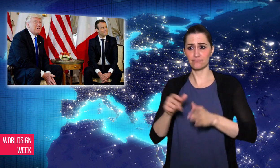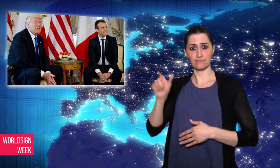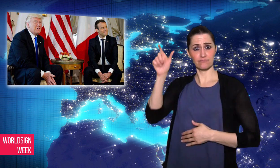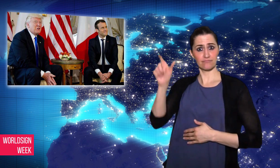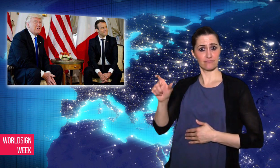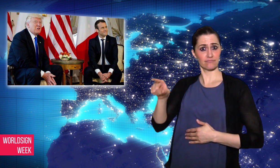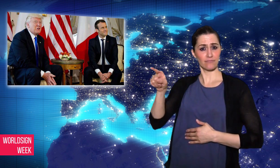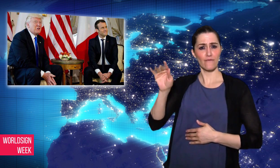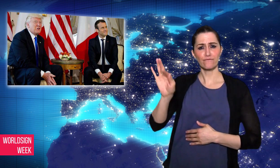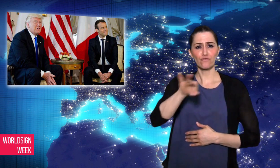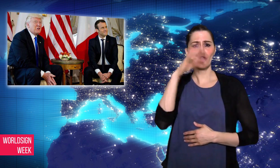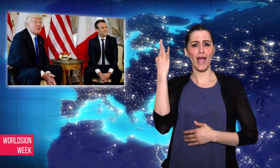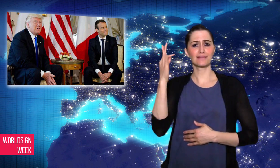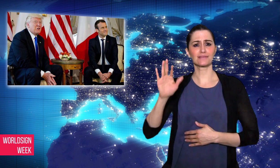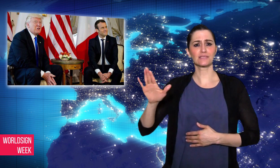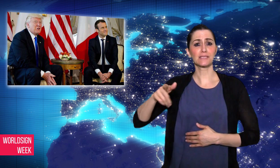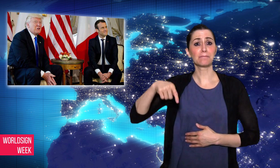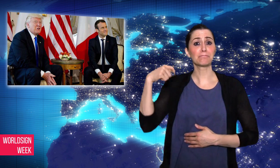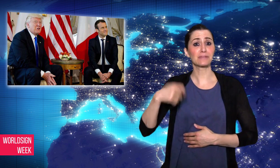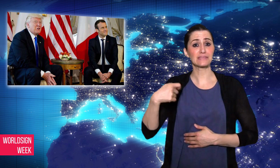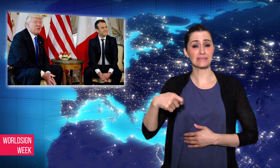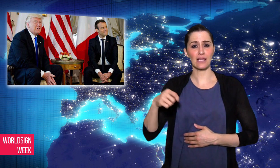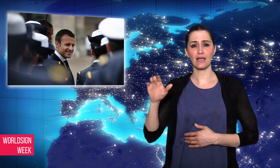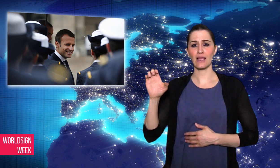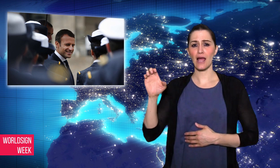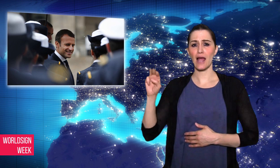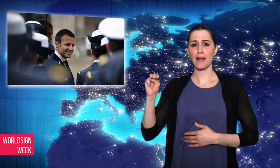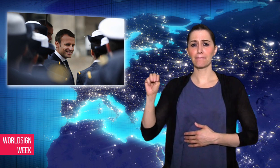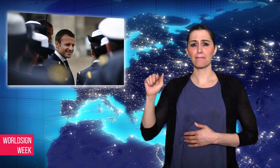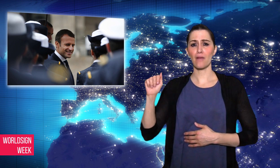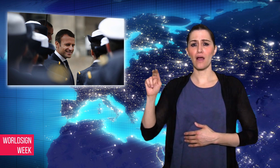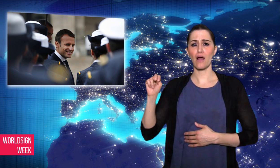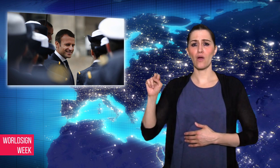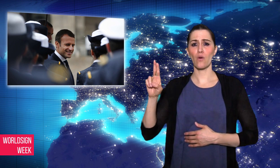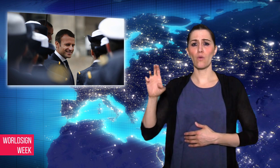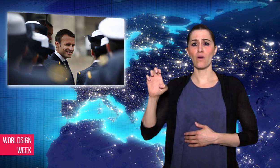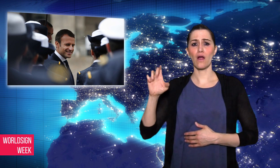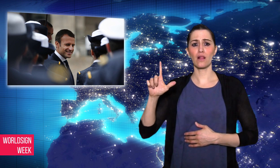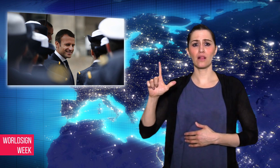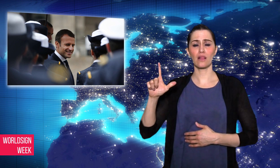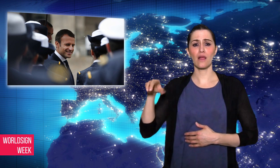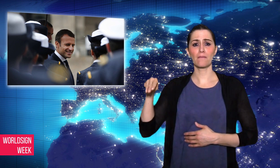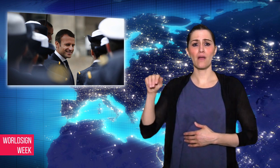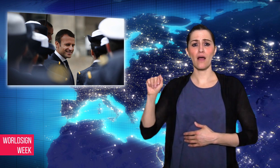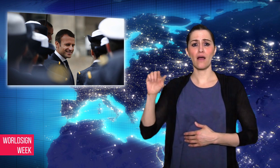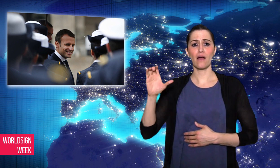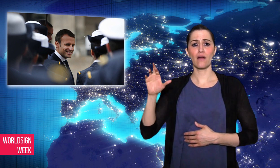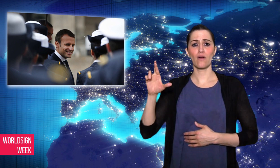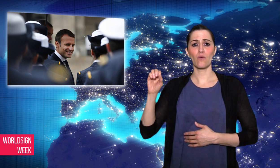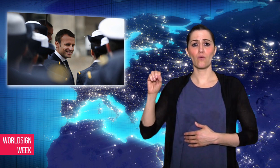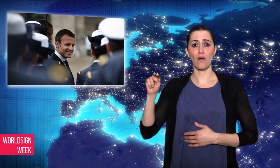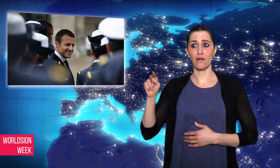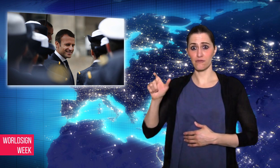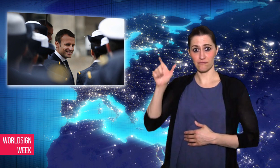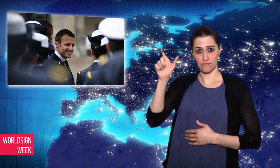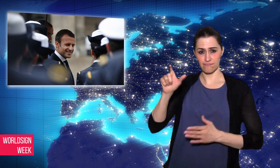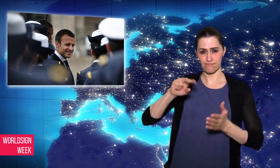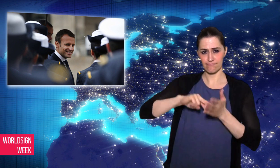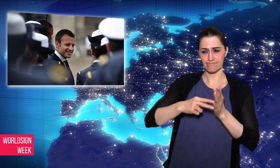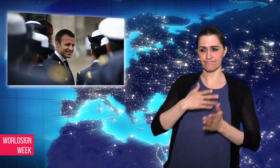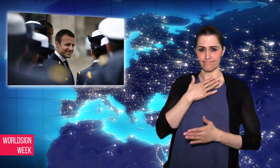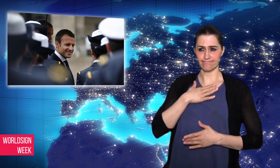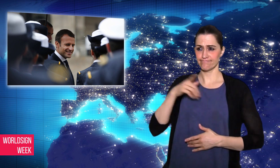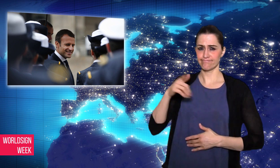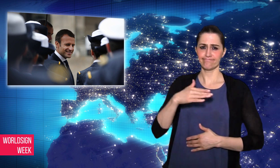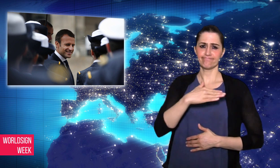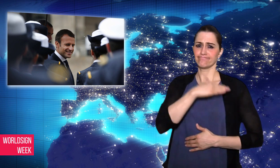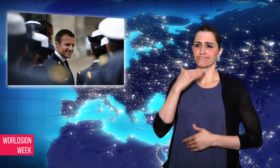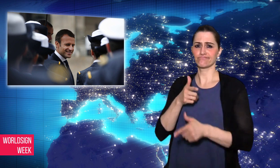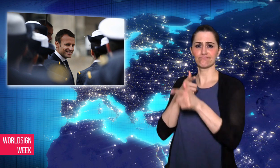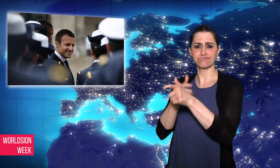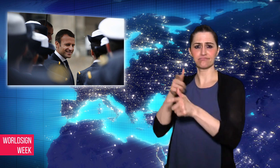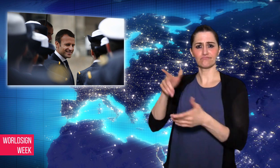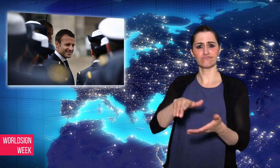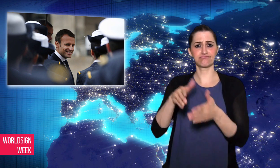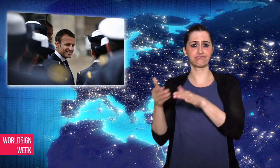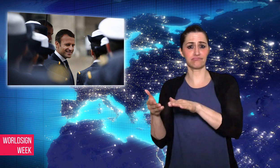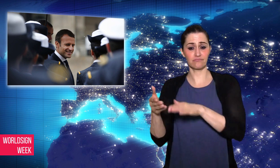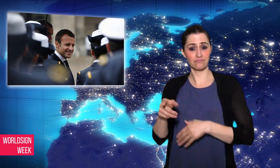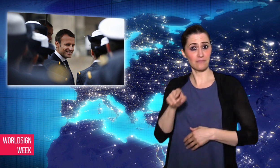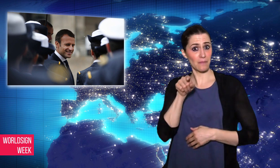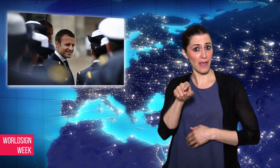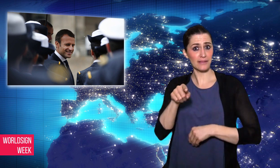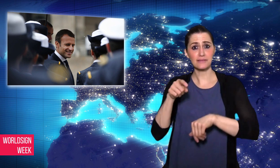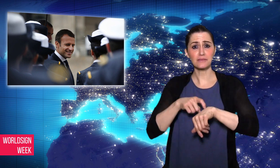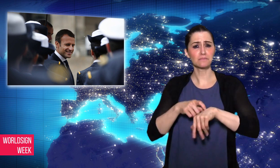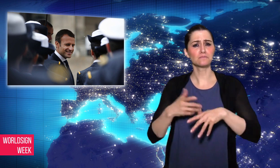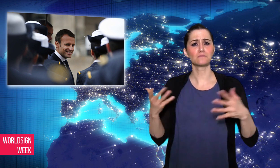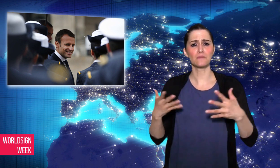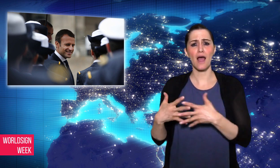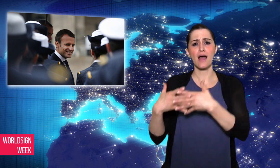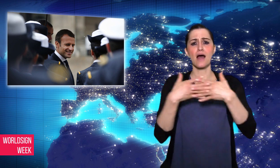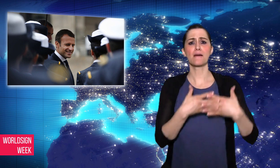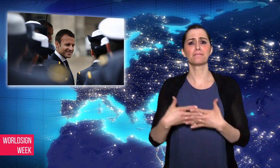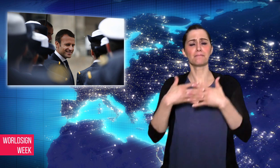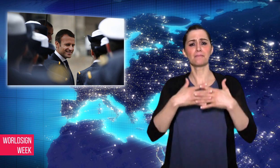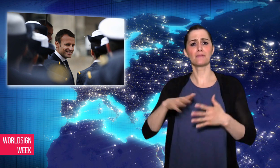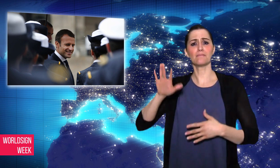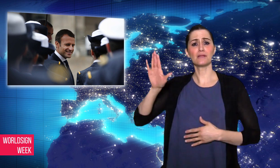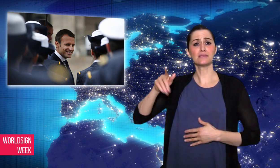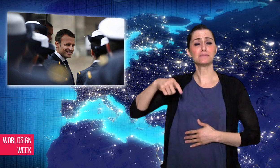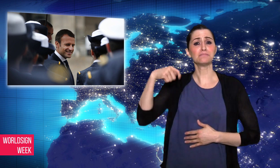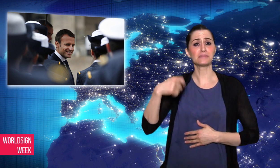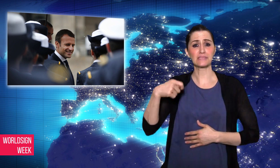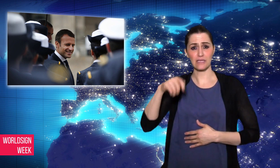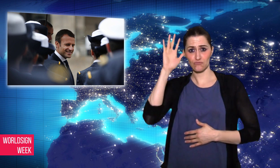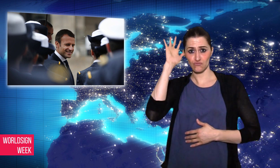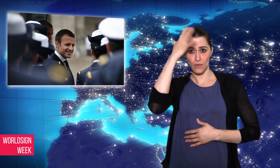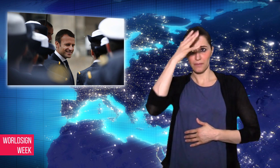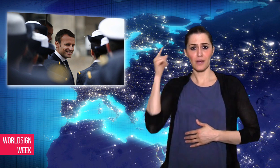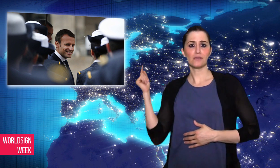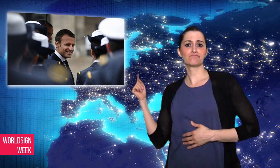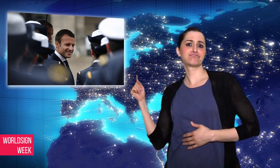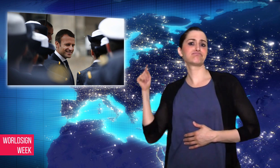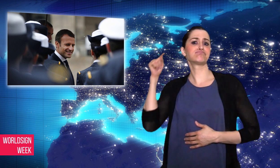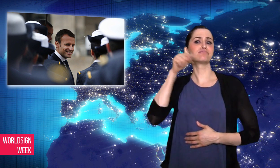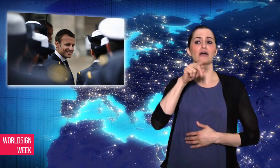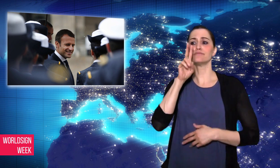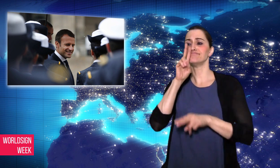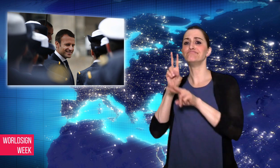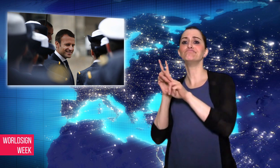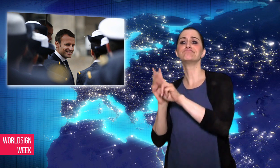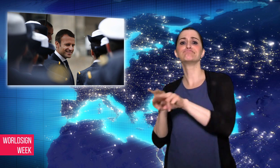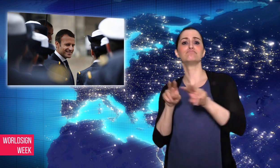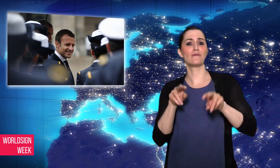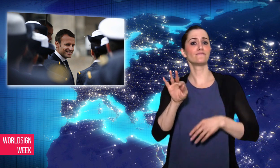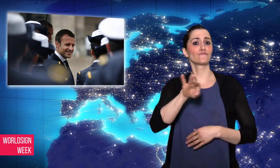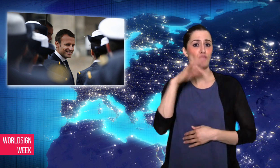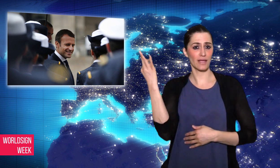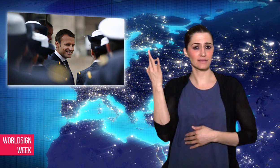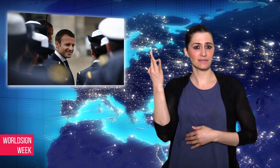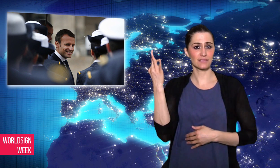President Trump’s visit to France.